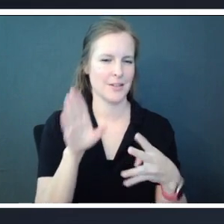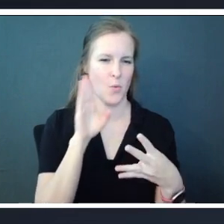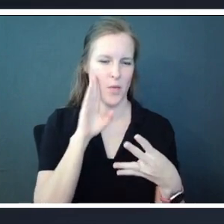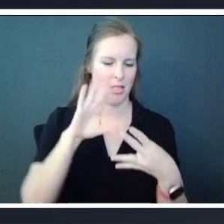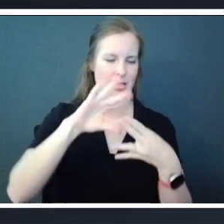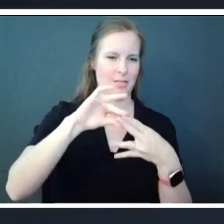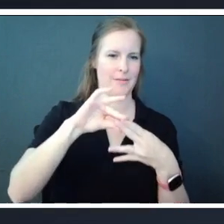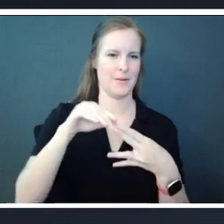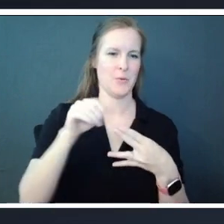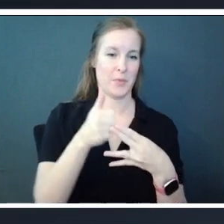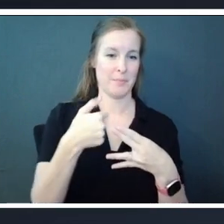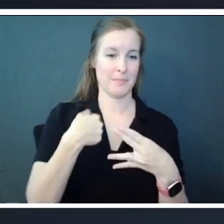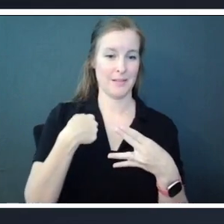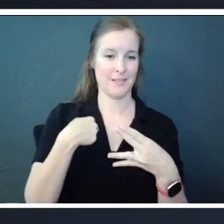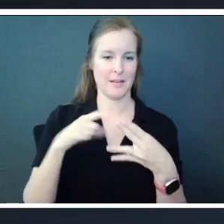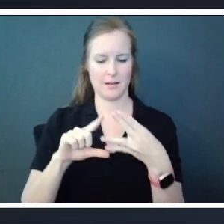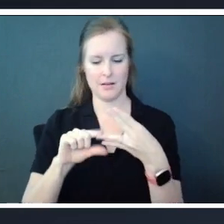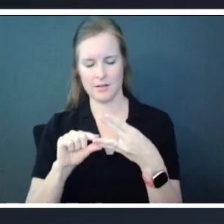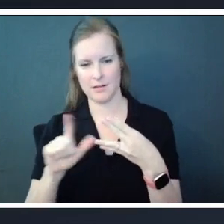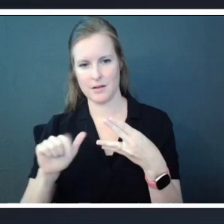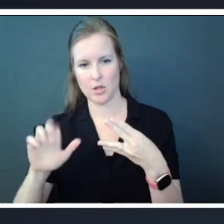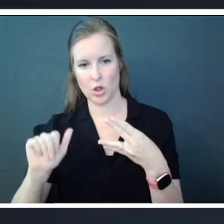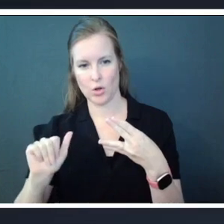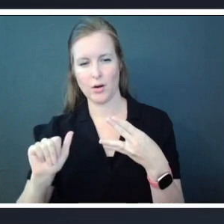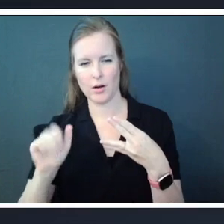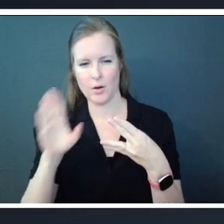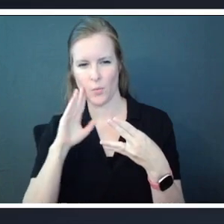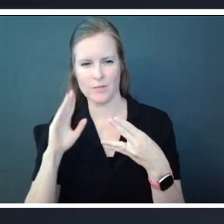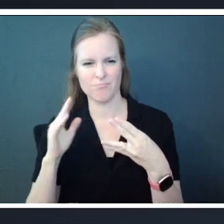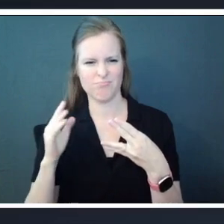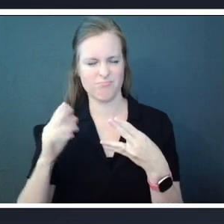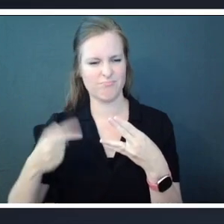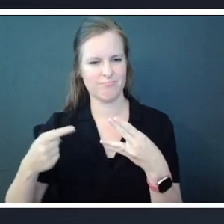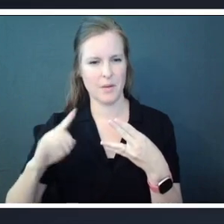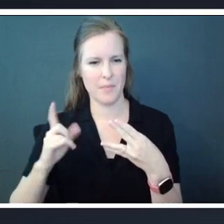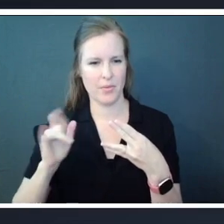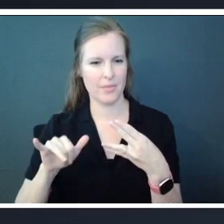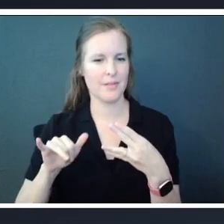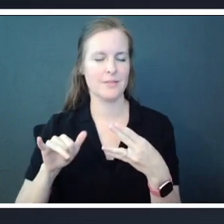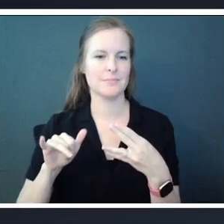with you and then we'll take your questions at the end. But as we're going through, I will be asking